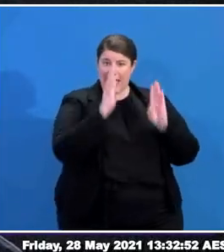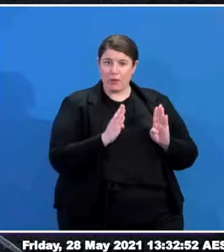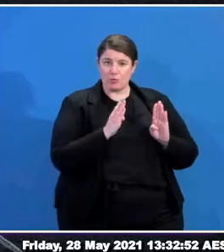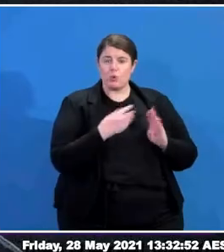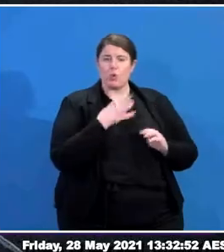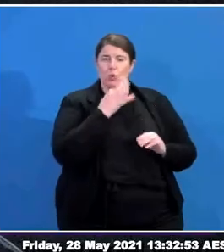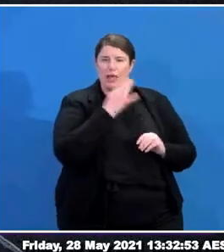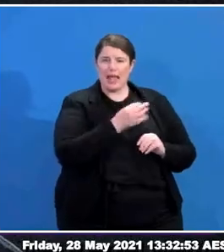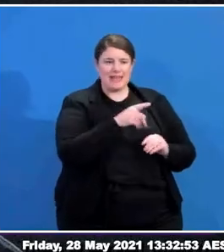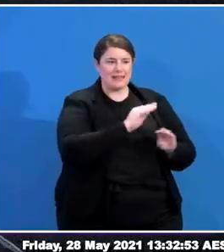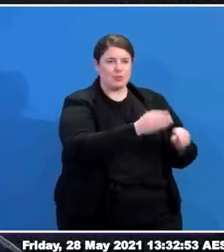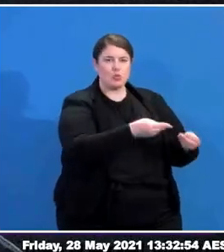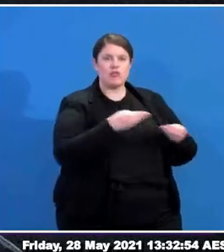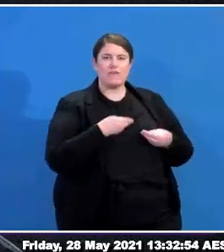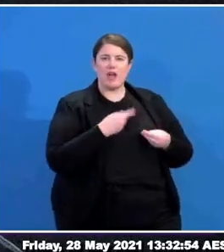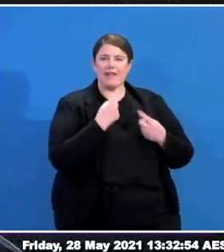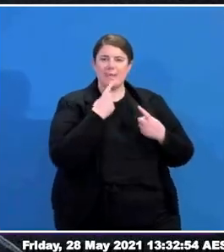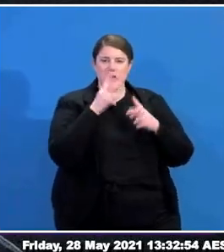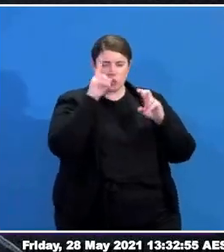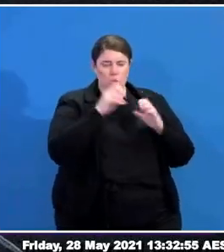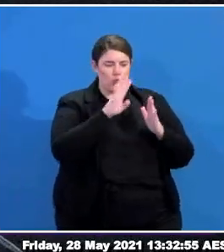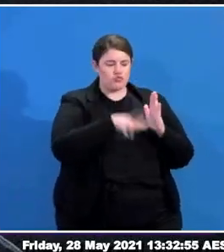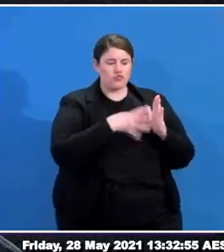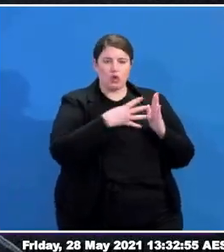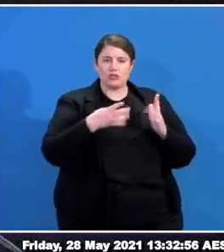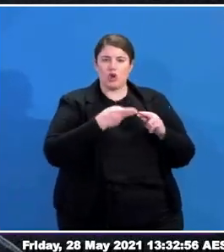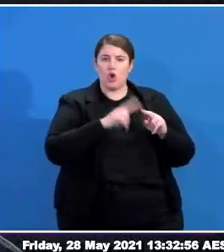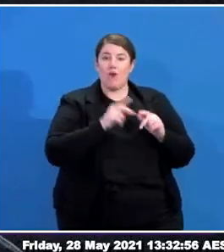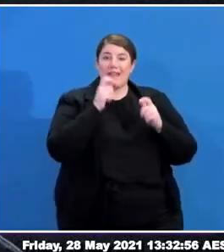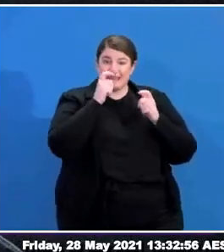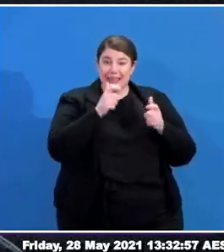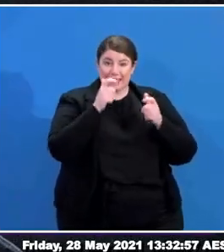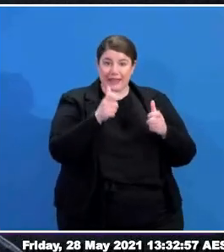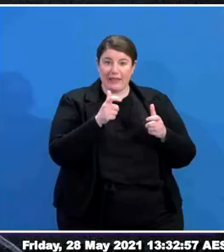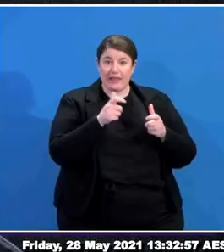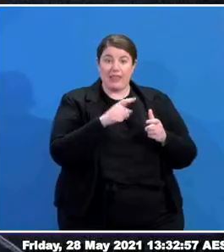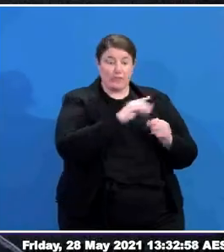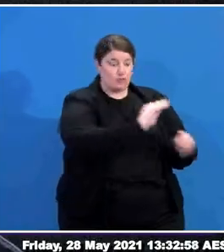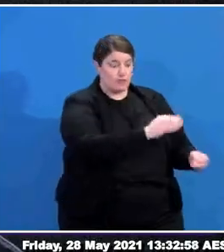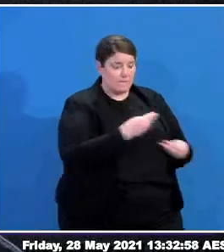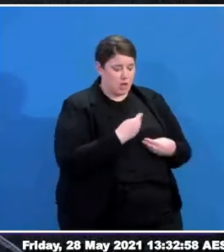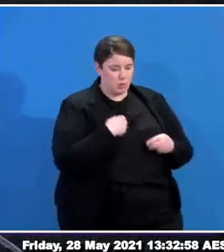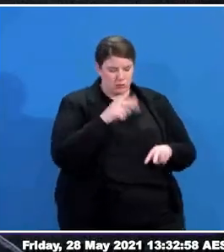us what is called a roster of care. That roster of care is provided to us. We assess that.